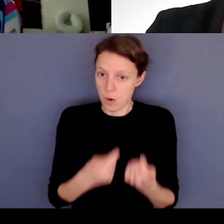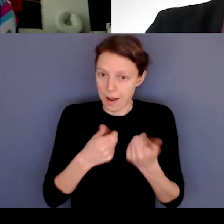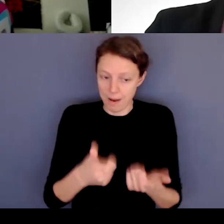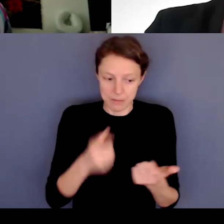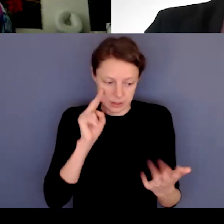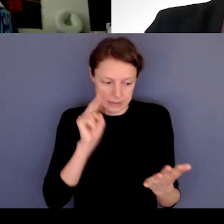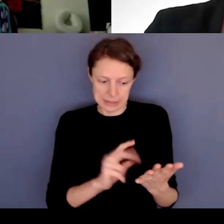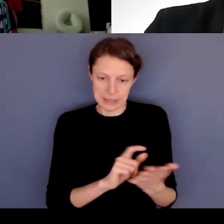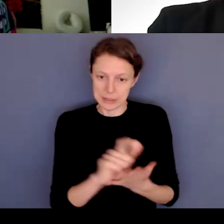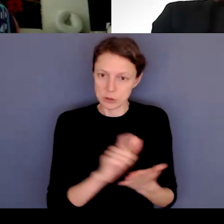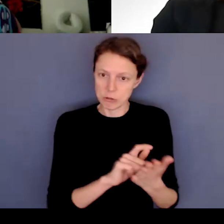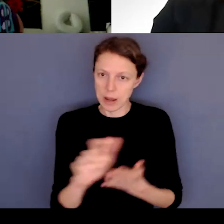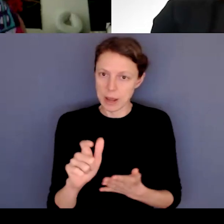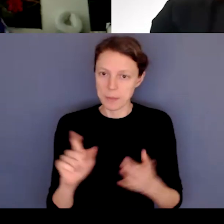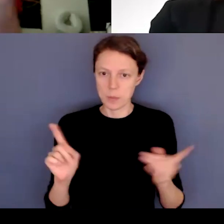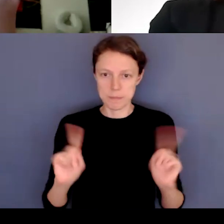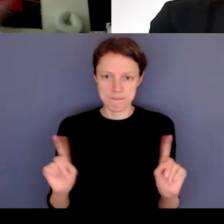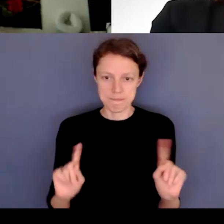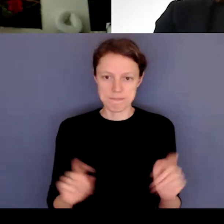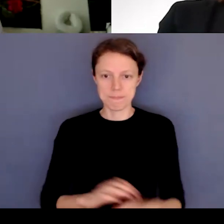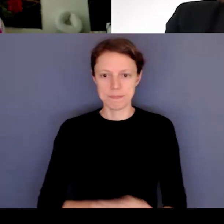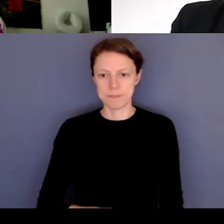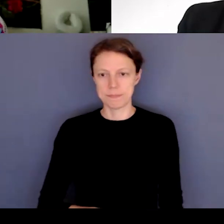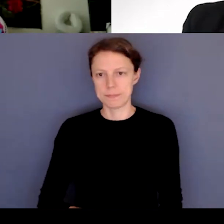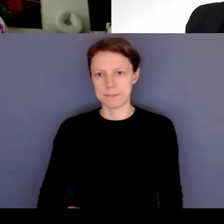uptake in that or people just interested in engaging on social media?